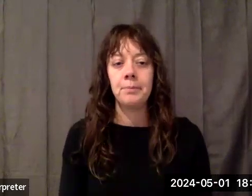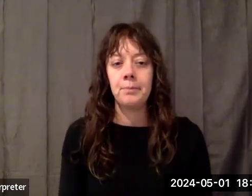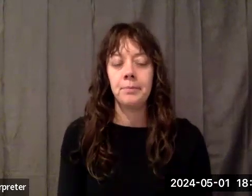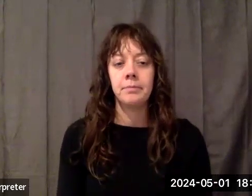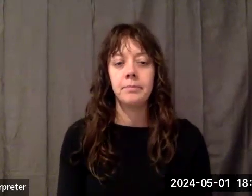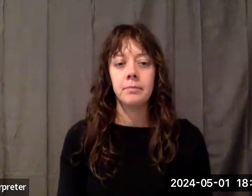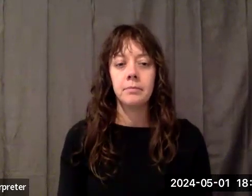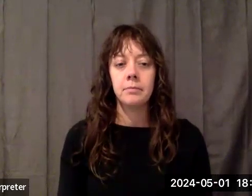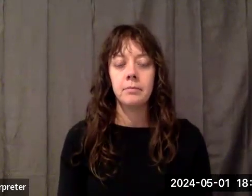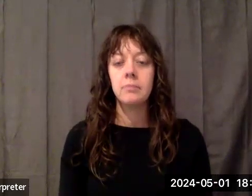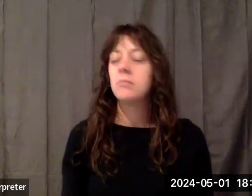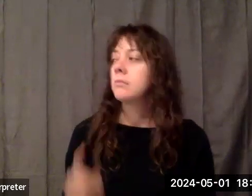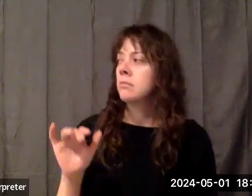We have a hand raised Heather.